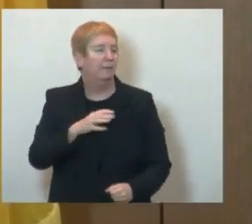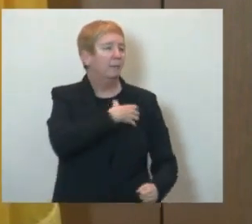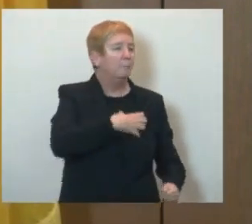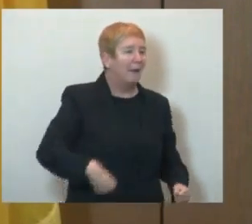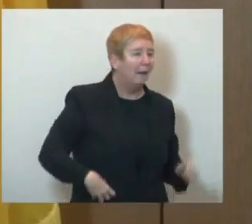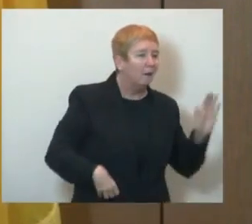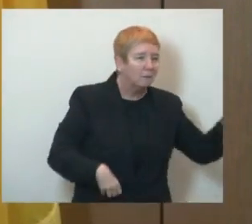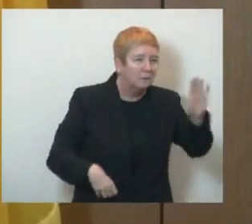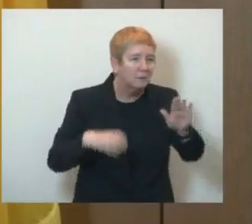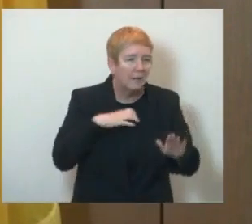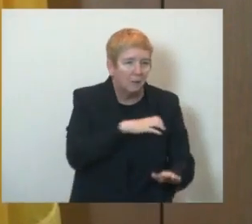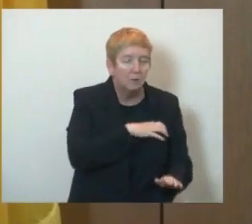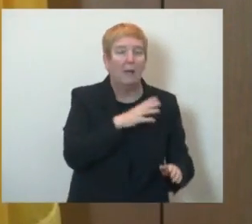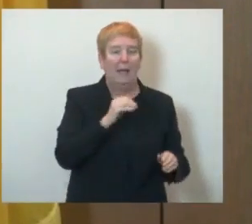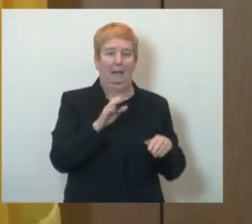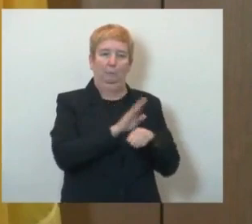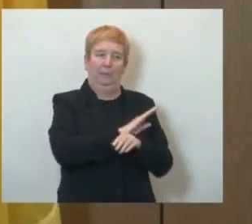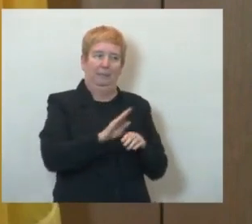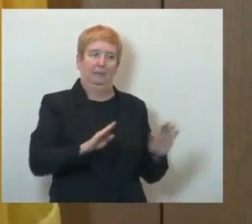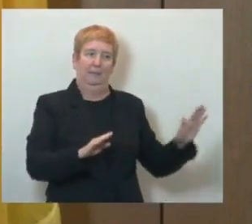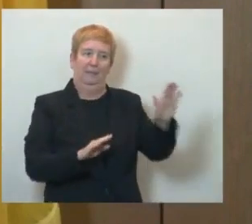PREPARATION PHASE THROUGH THE ECONOMIC RECOVERY COUNCIL.